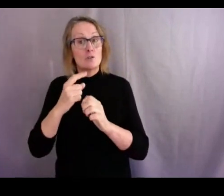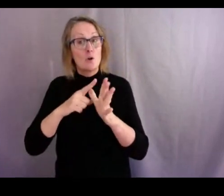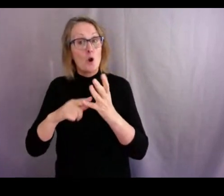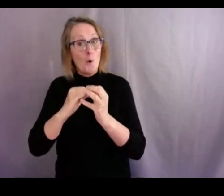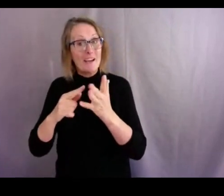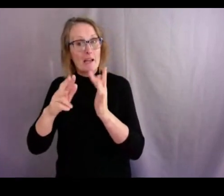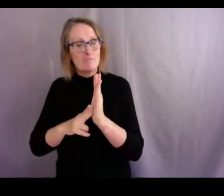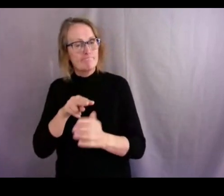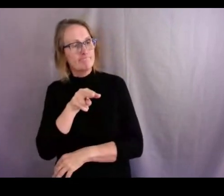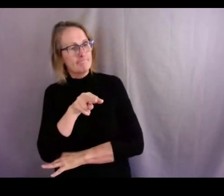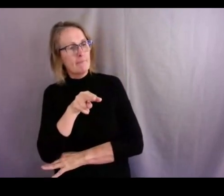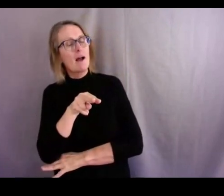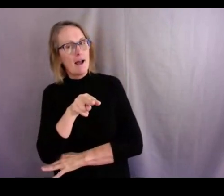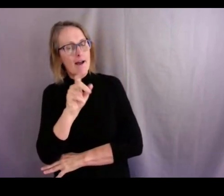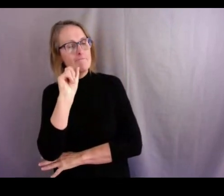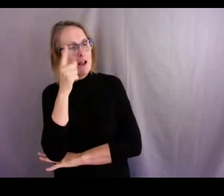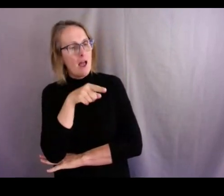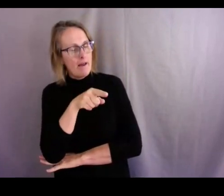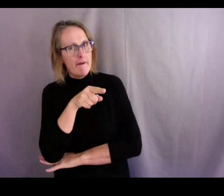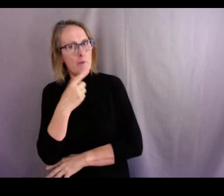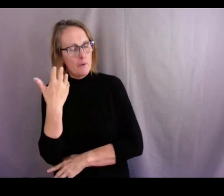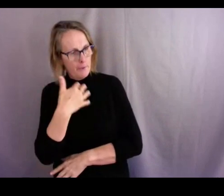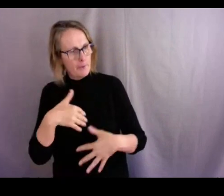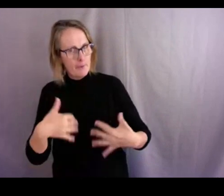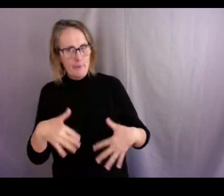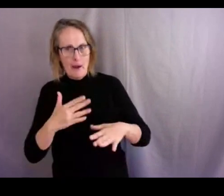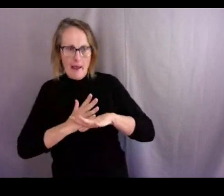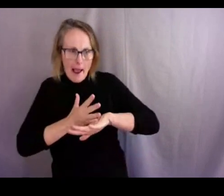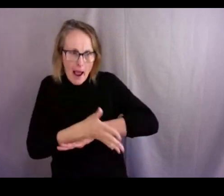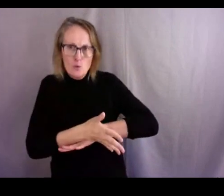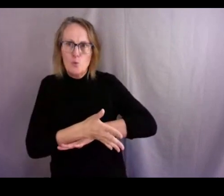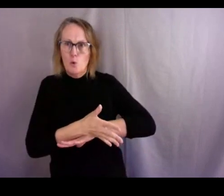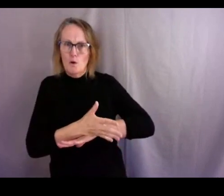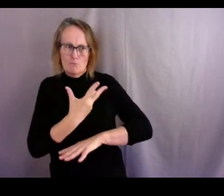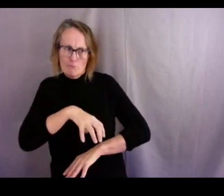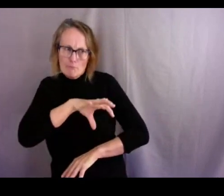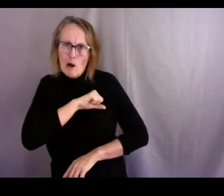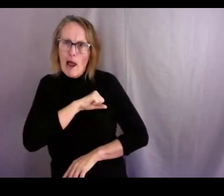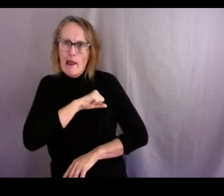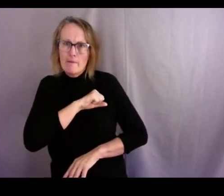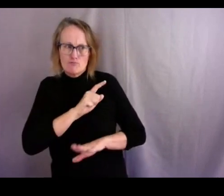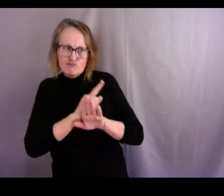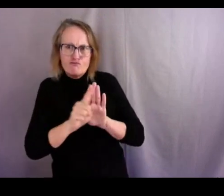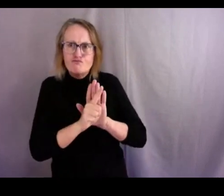as they put it, of those women. Of course, this is complicated. If you read what Gauguin writes,